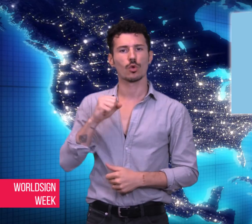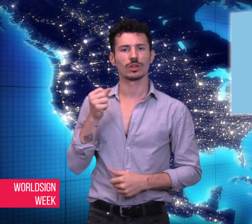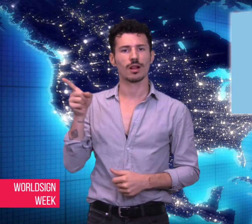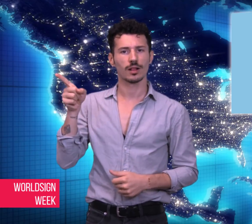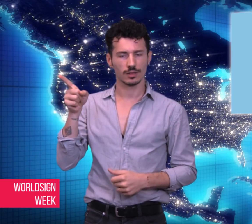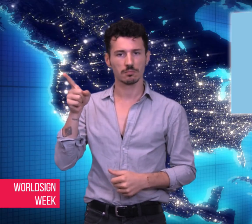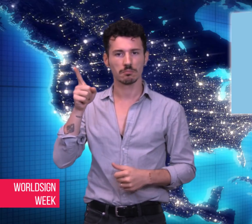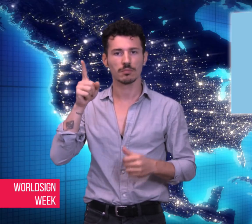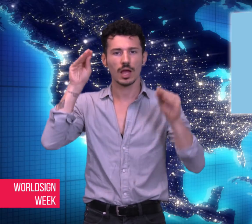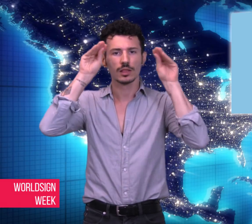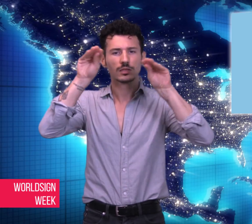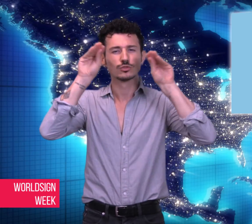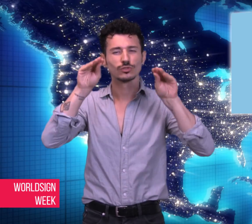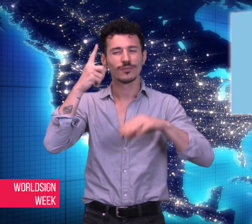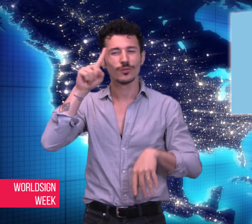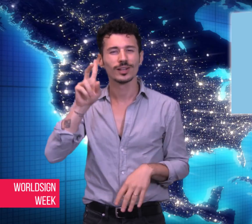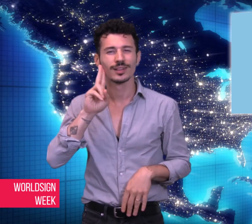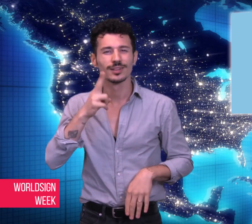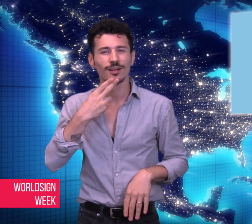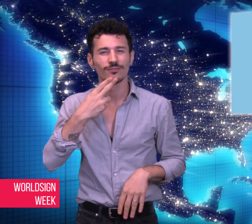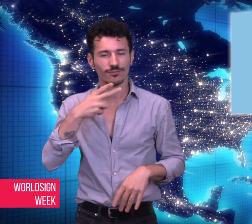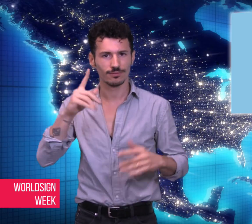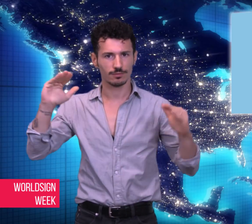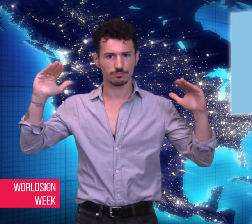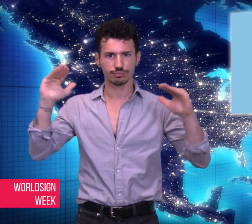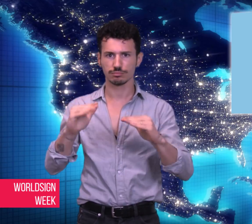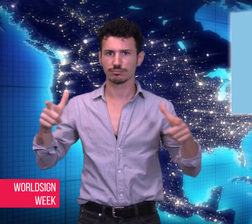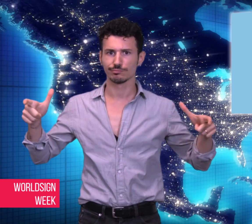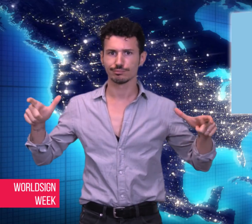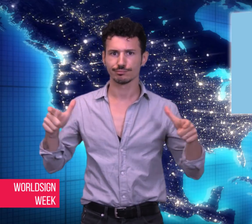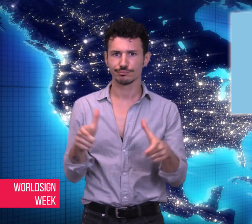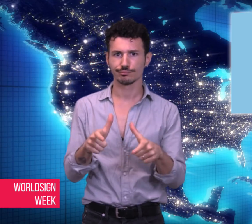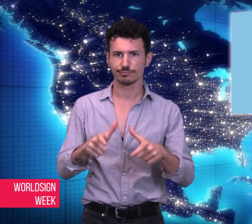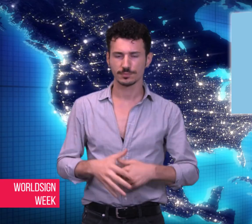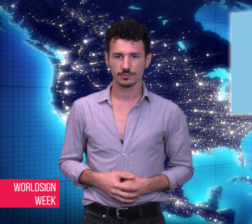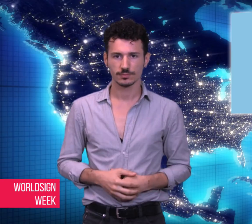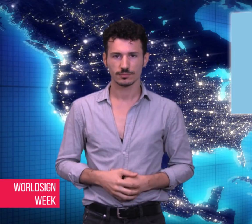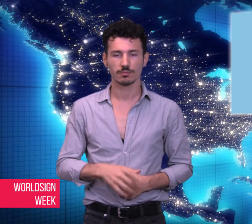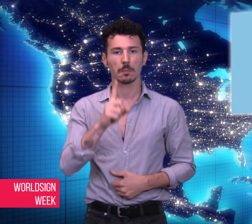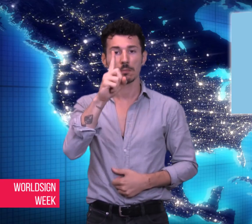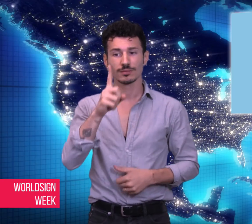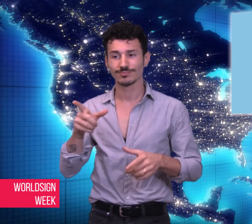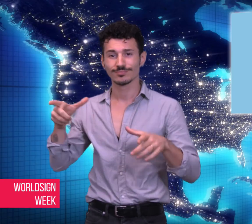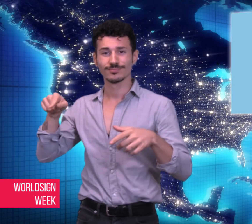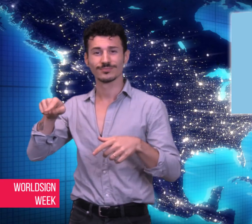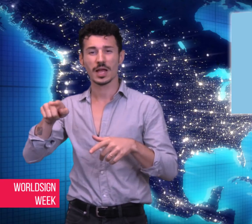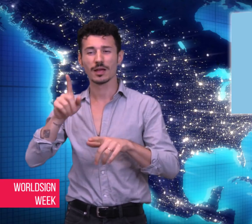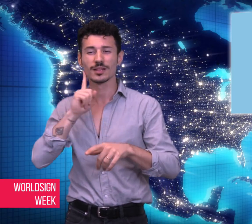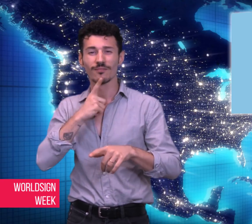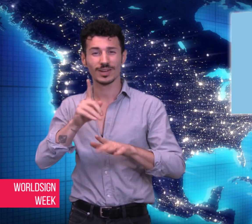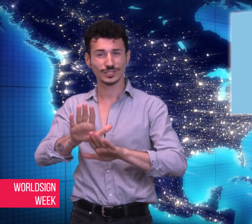steep drop in the number of teachers of the deaf. While there has been a